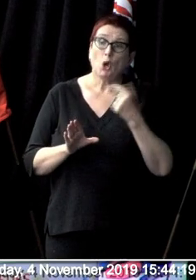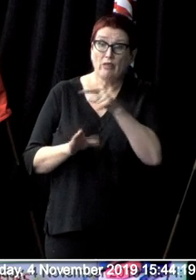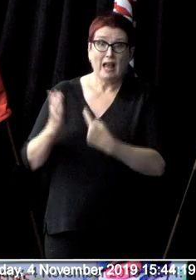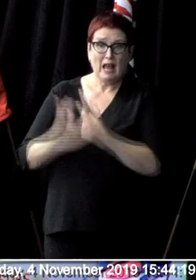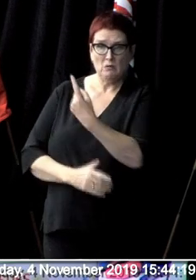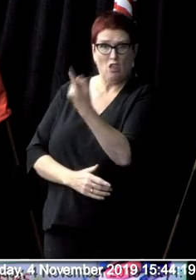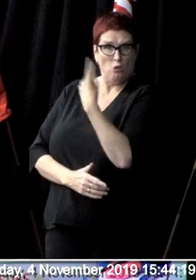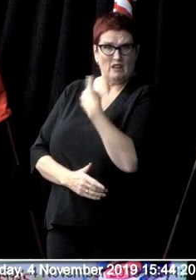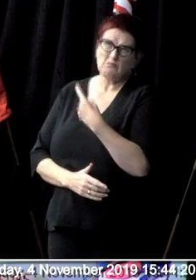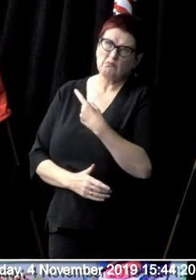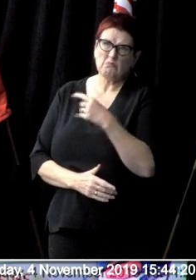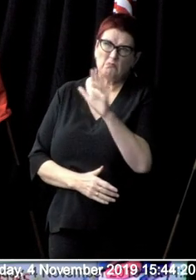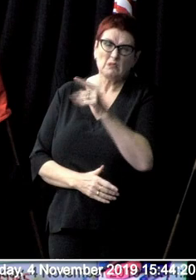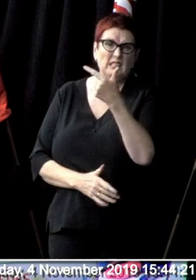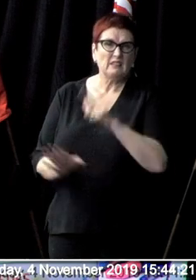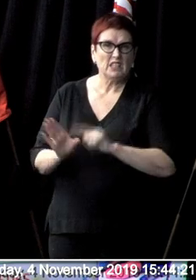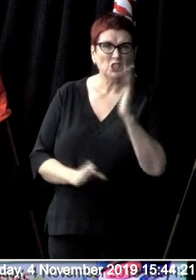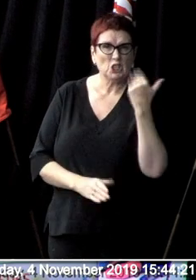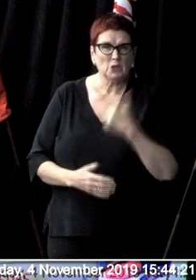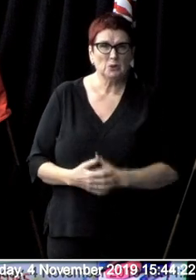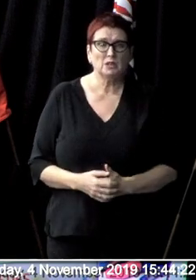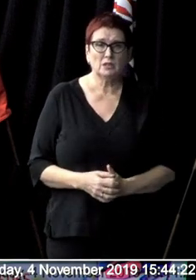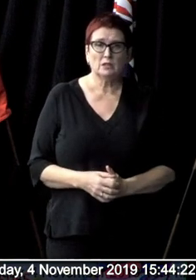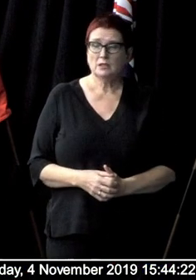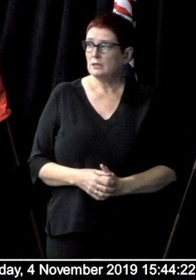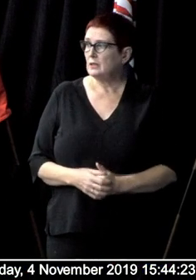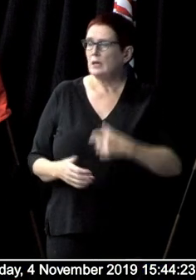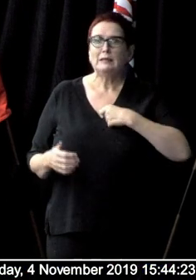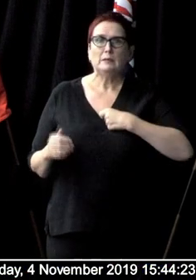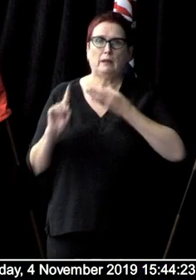I see. I just want to – it’s digressing a bit, if that’s okay, but I just wanted